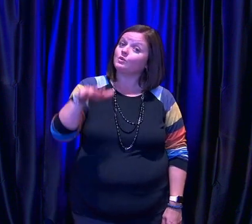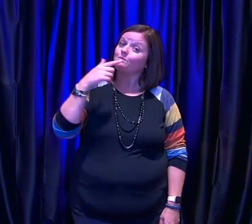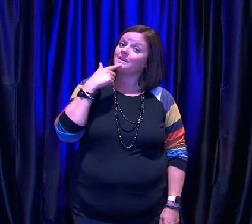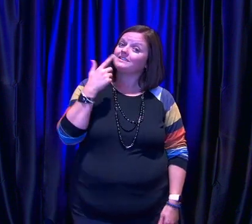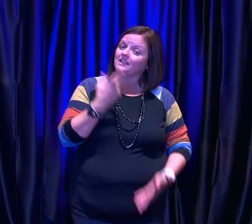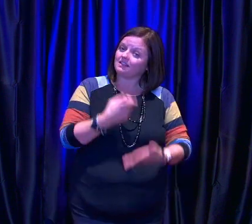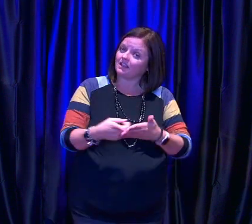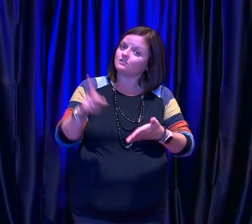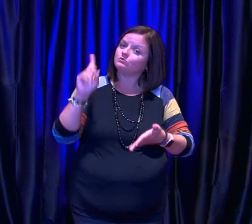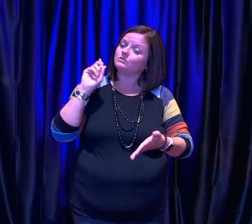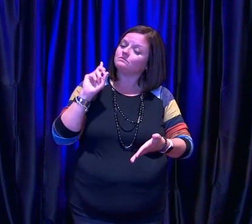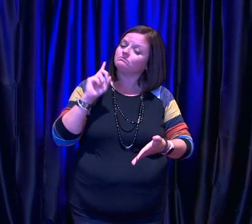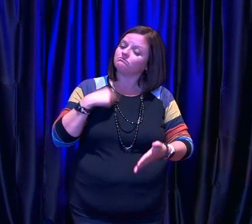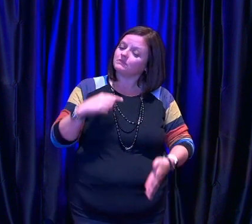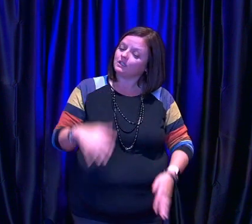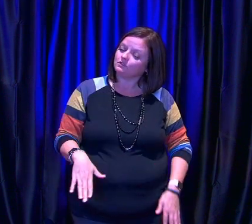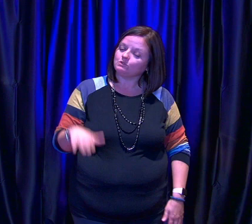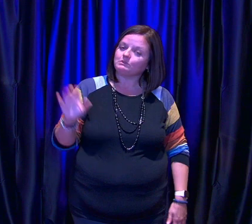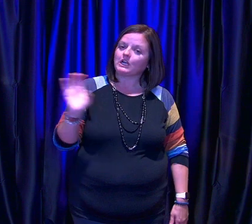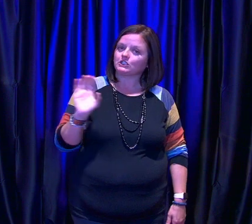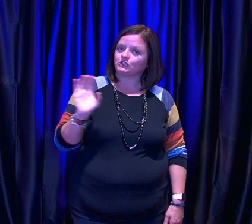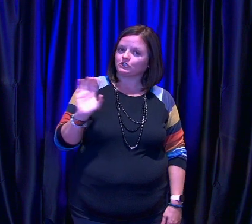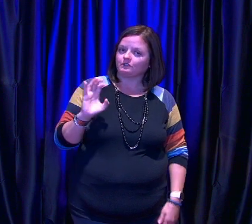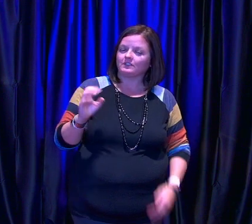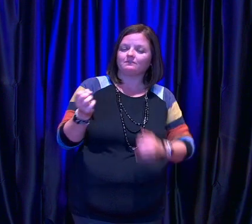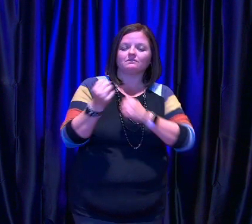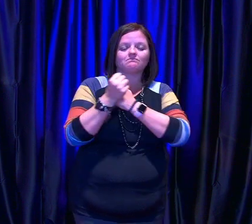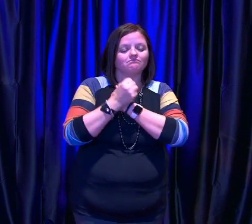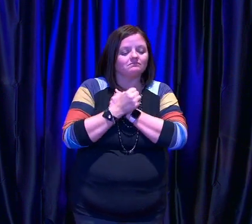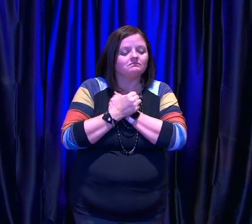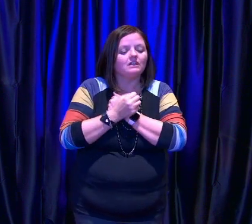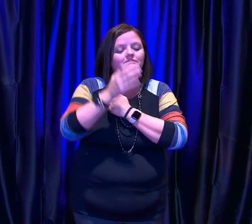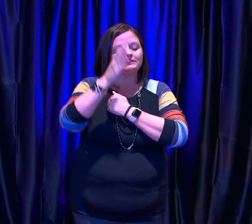i grew up in a pretty conservative a very loving a very godly